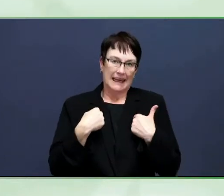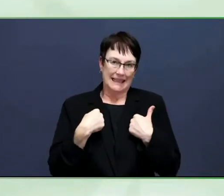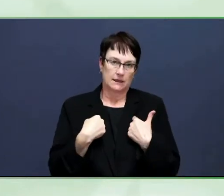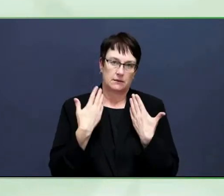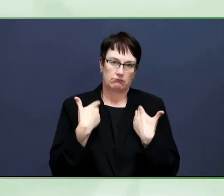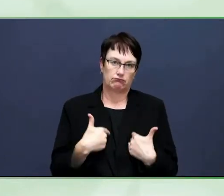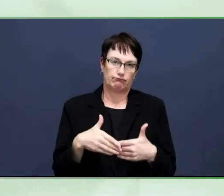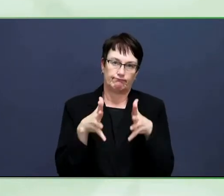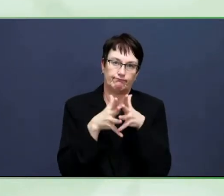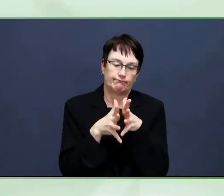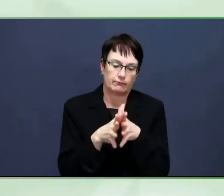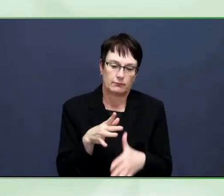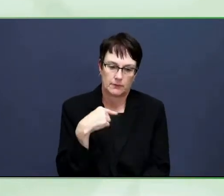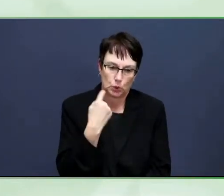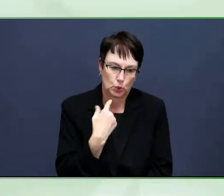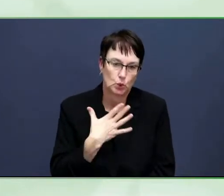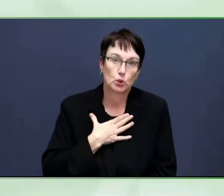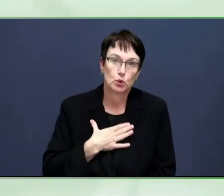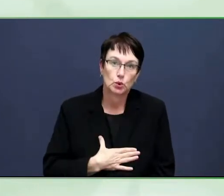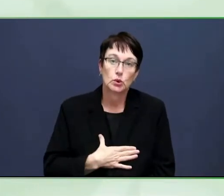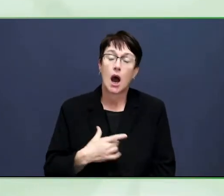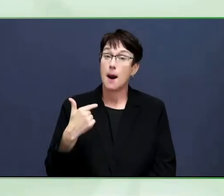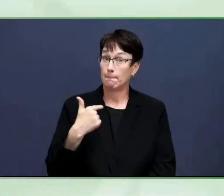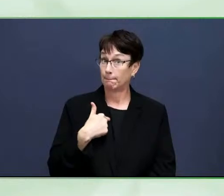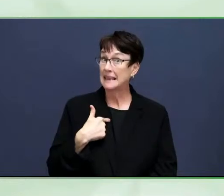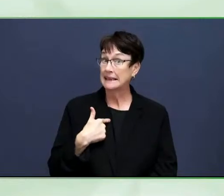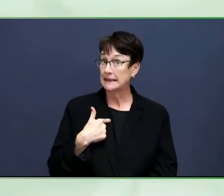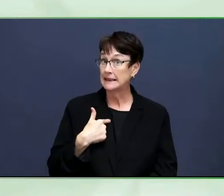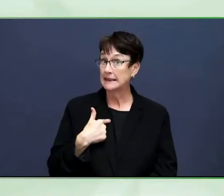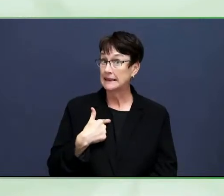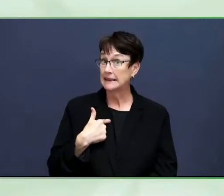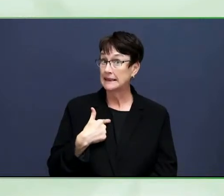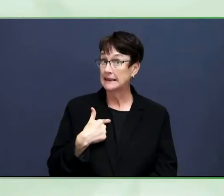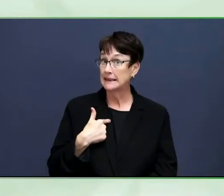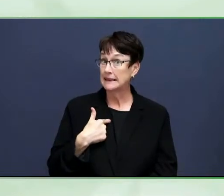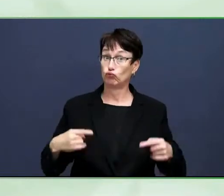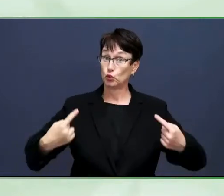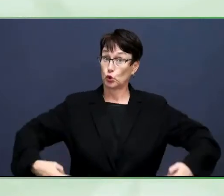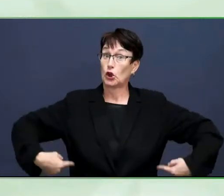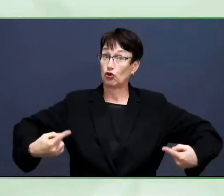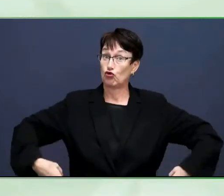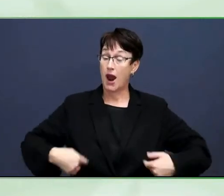I am a wheelchair user. My hair is up and I have glasses.